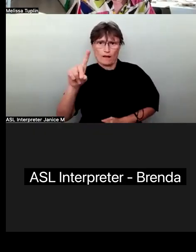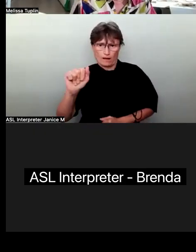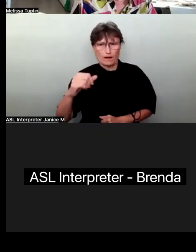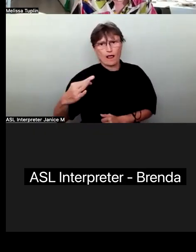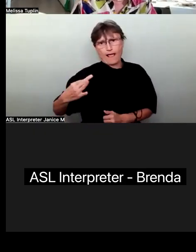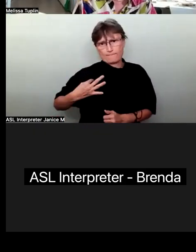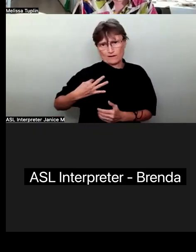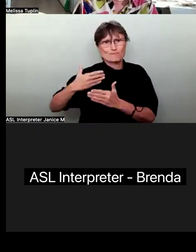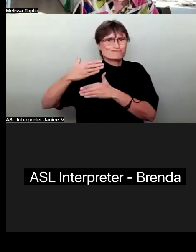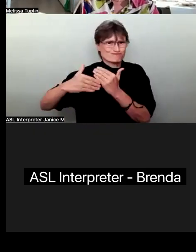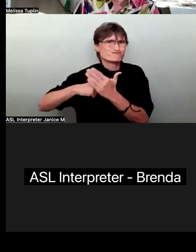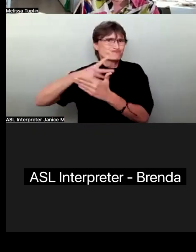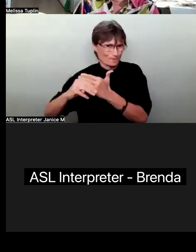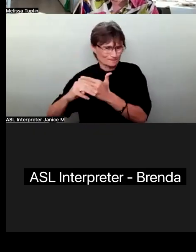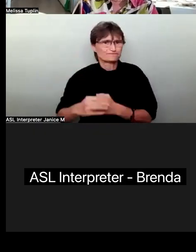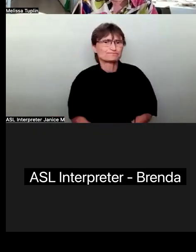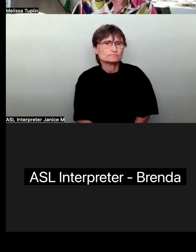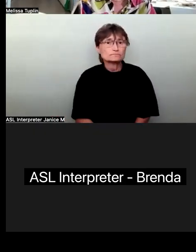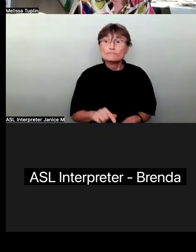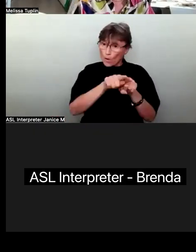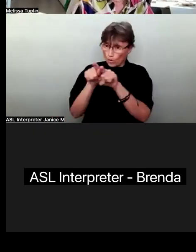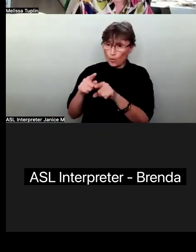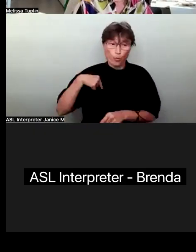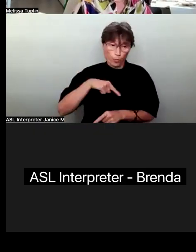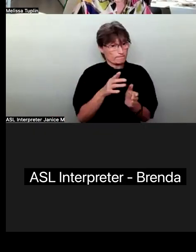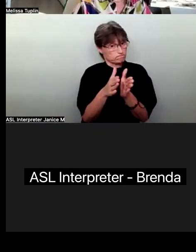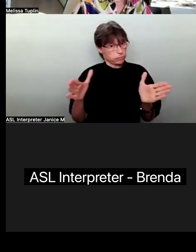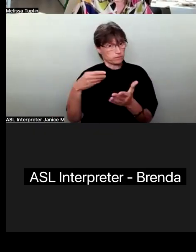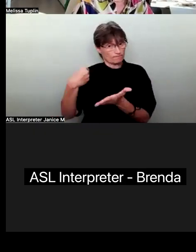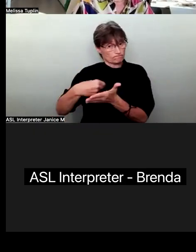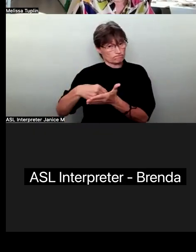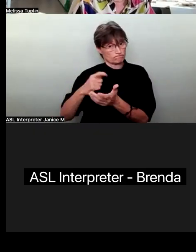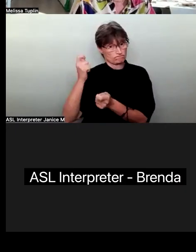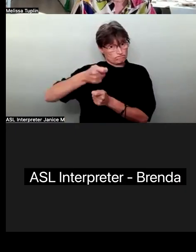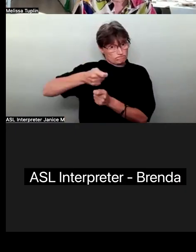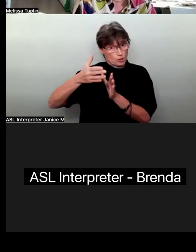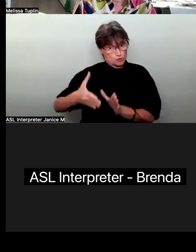Additionally, as a public funder, we have a responsibility to ensure equitable access to